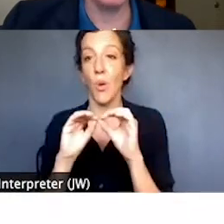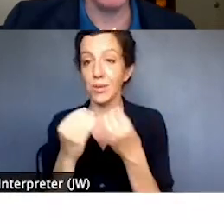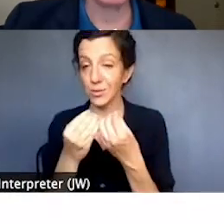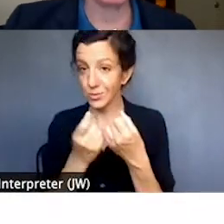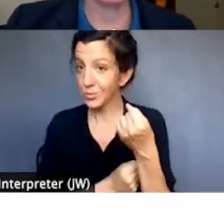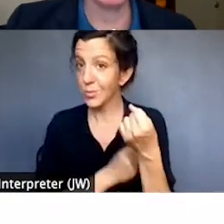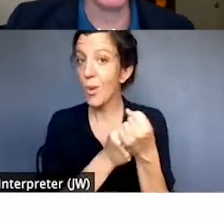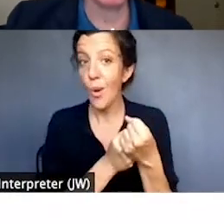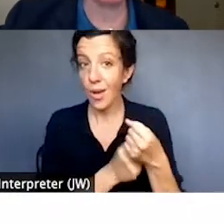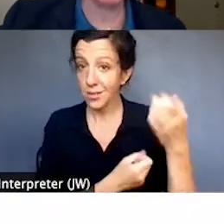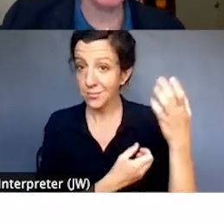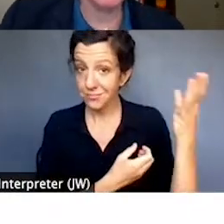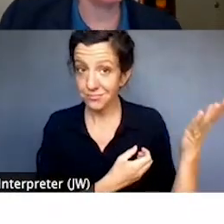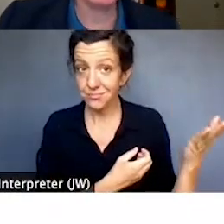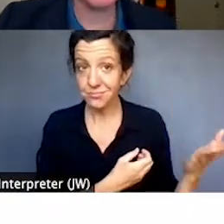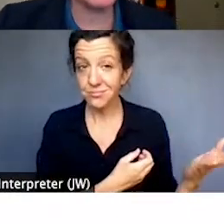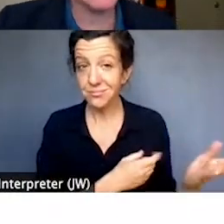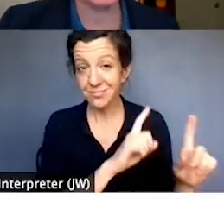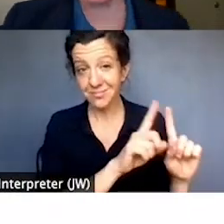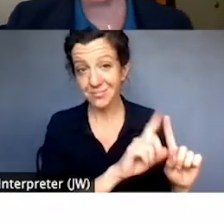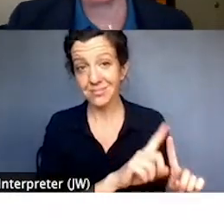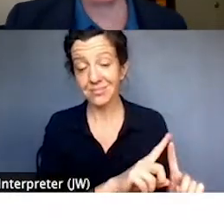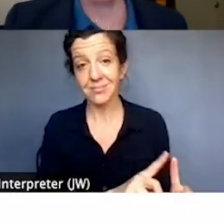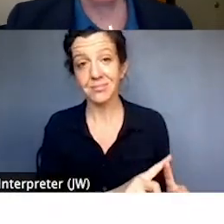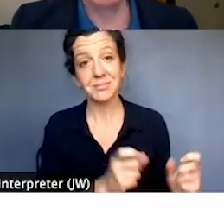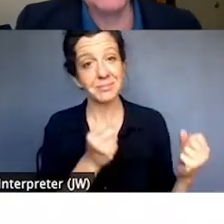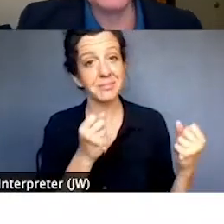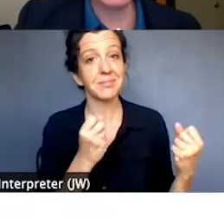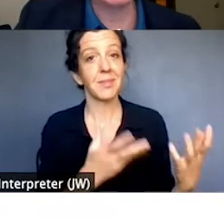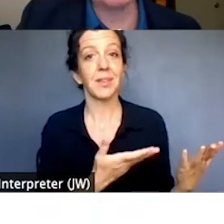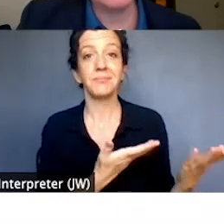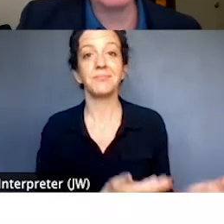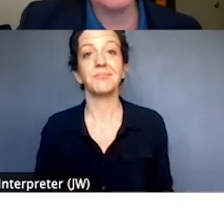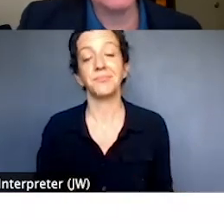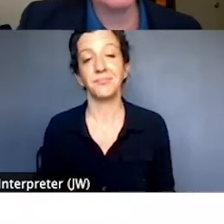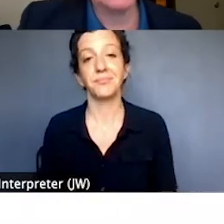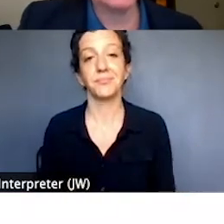And then in opposition we have business organizations, of course, and taxpayers' organizations.